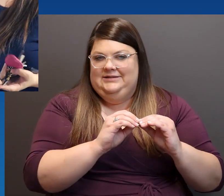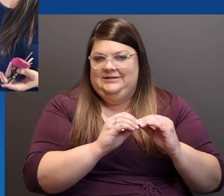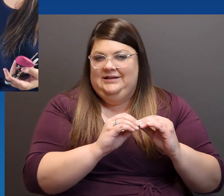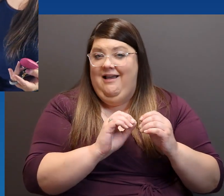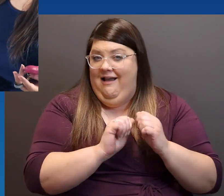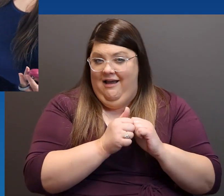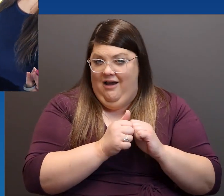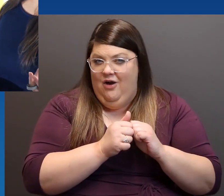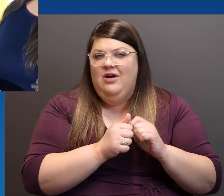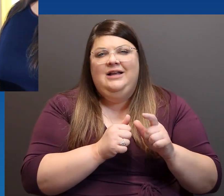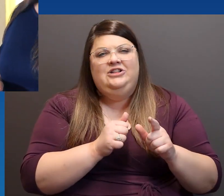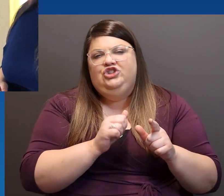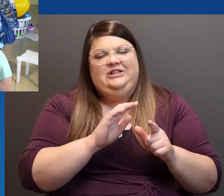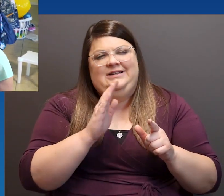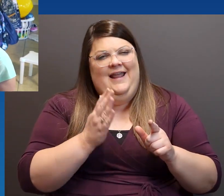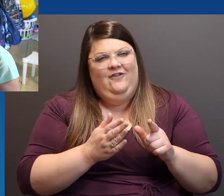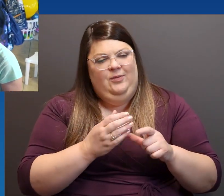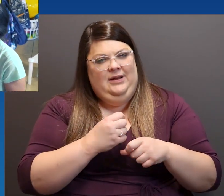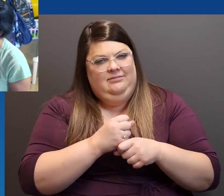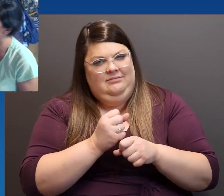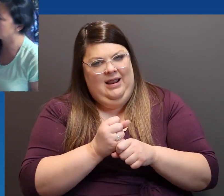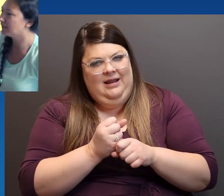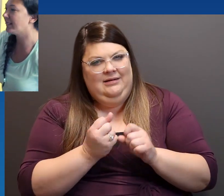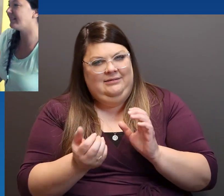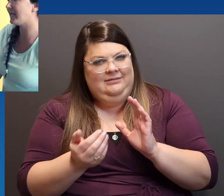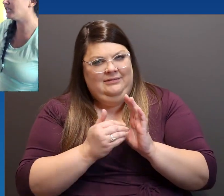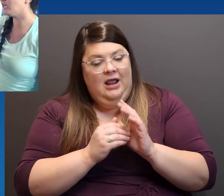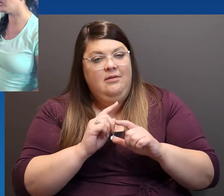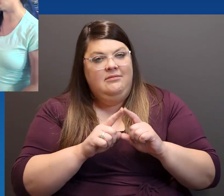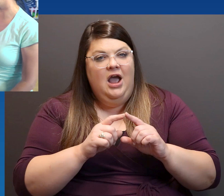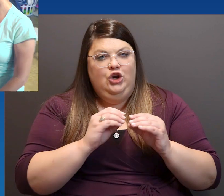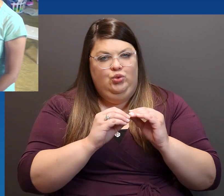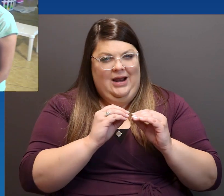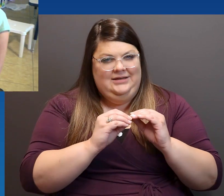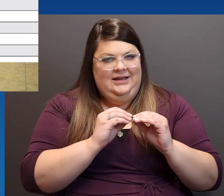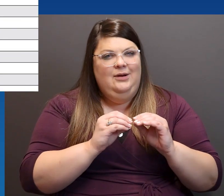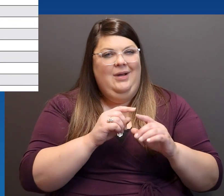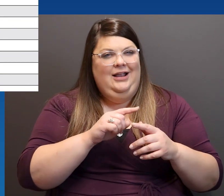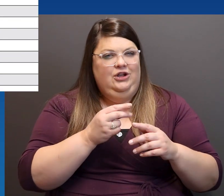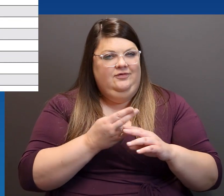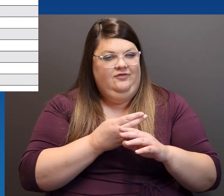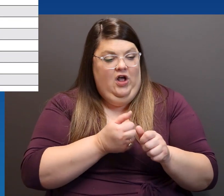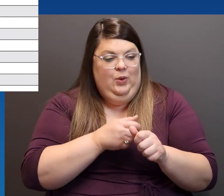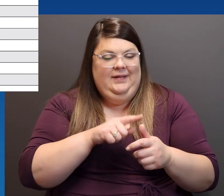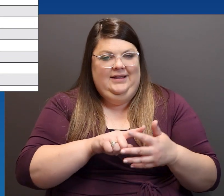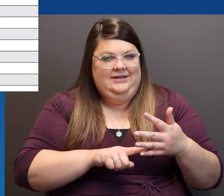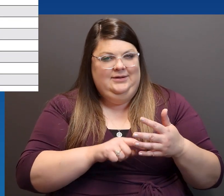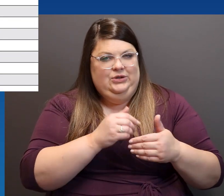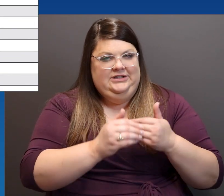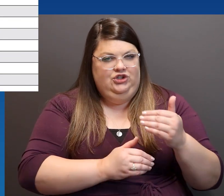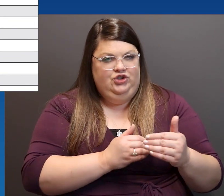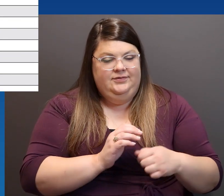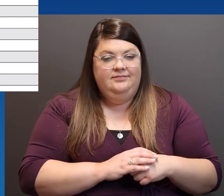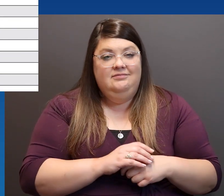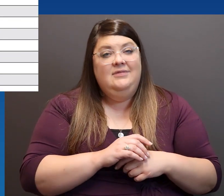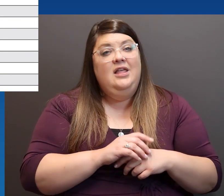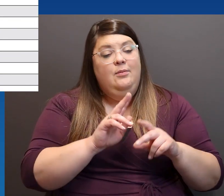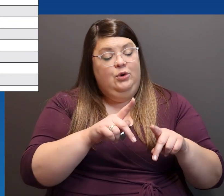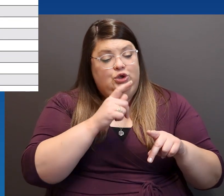This form should never be recreated but should be corrected by using these procedures. The signer should cross out the mistake,